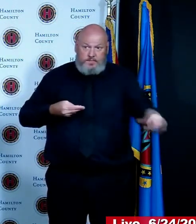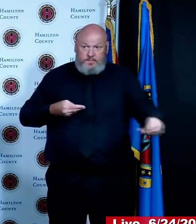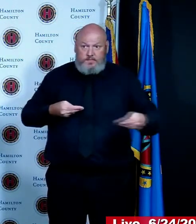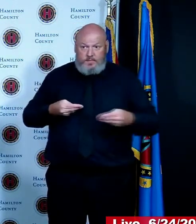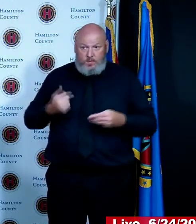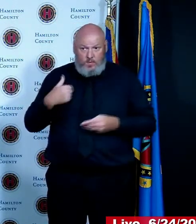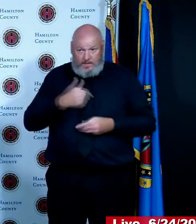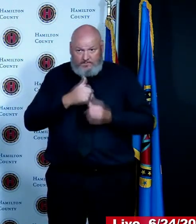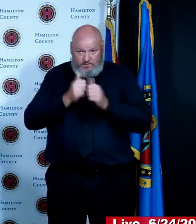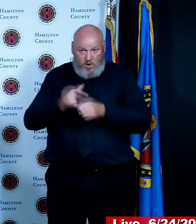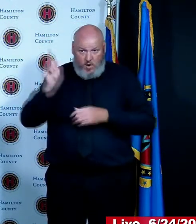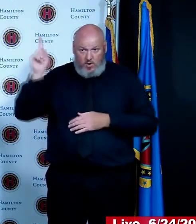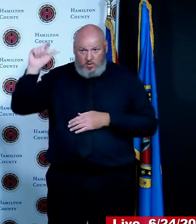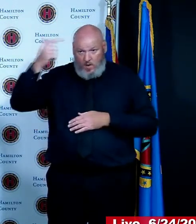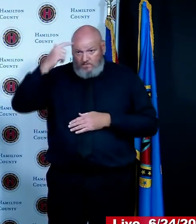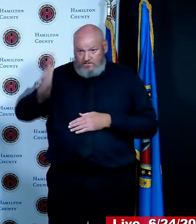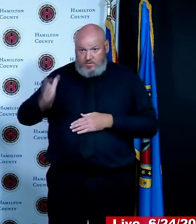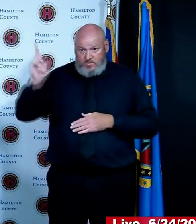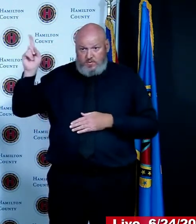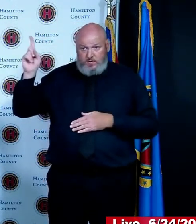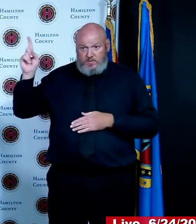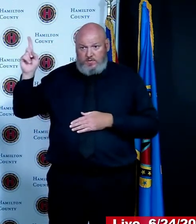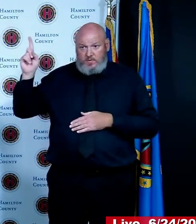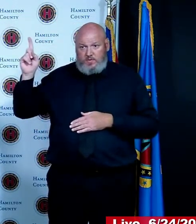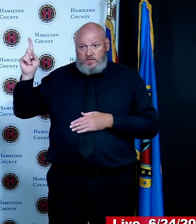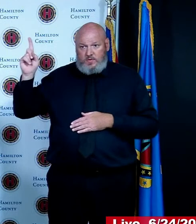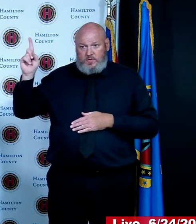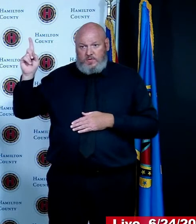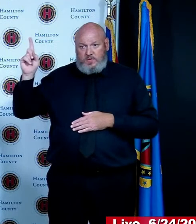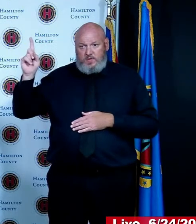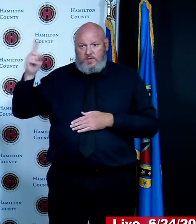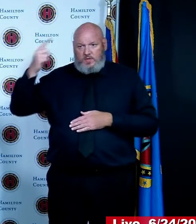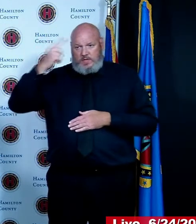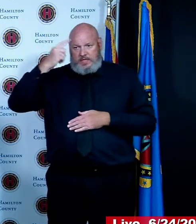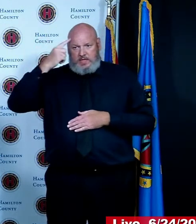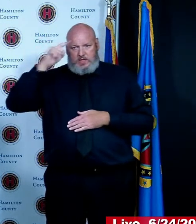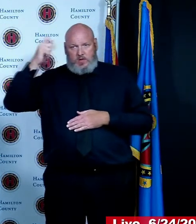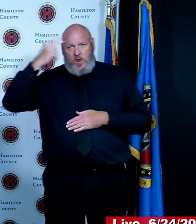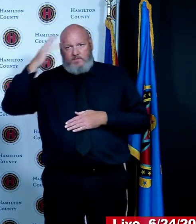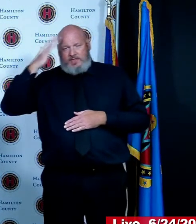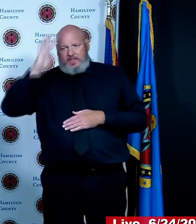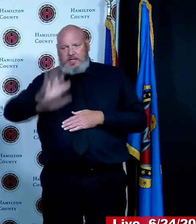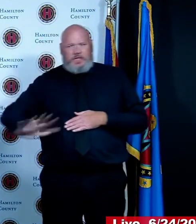Governor has to think of the entire state if you're so concerned